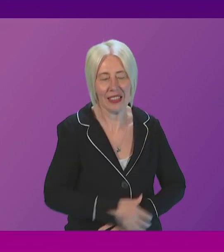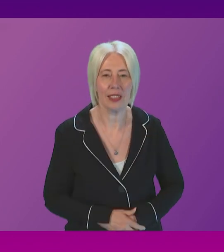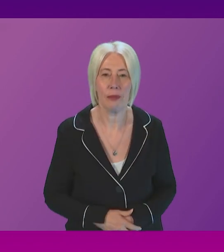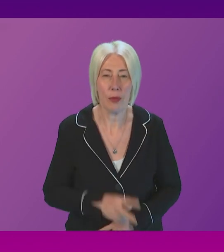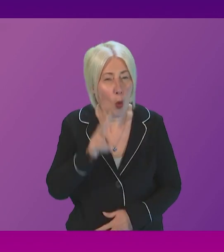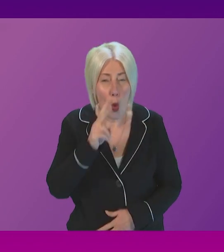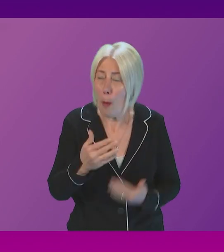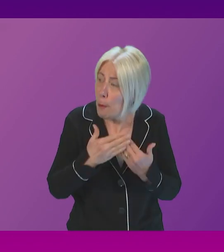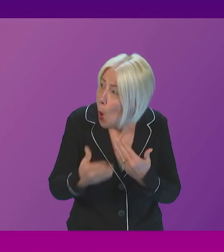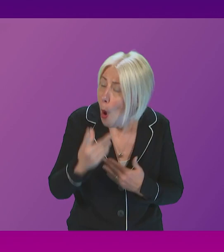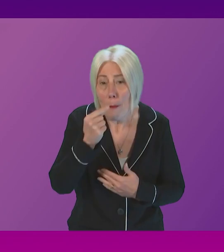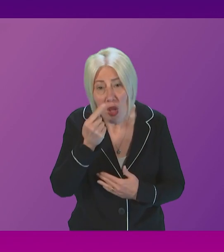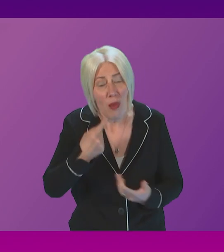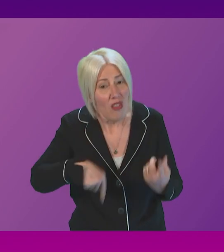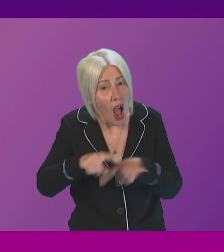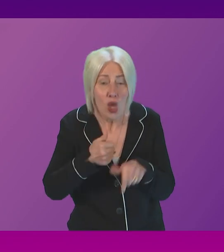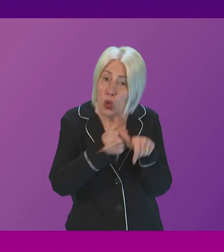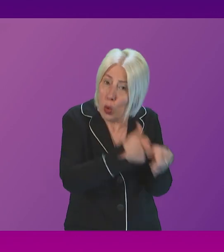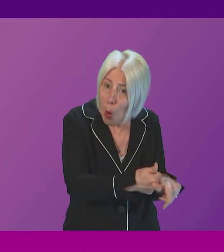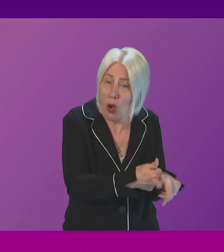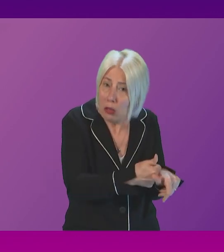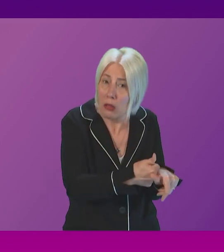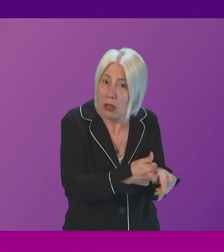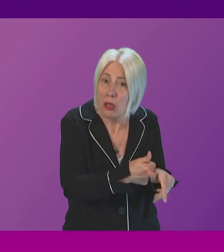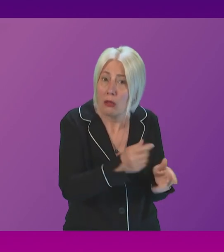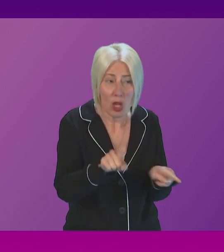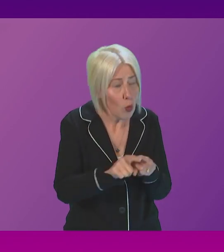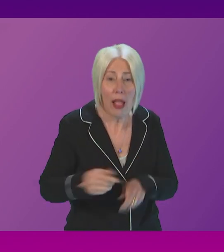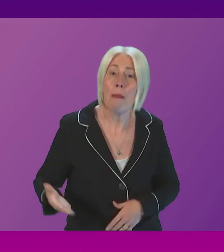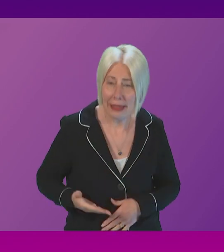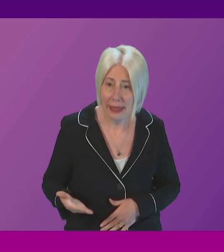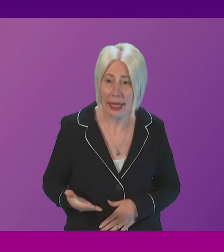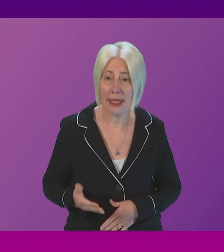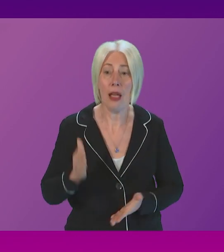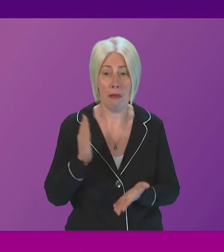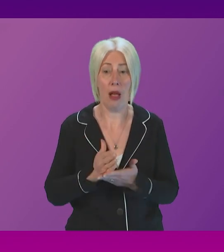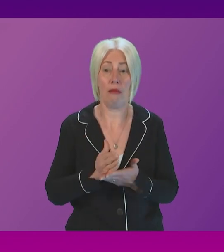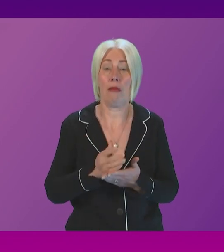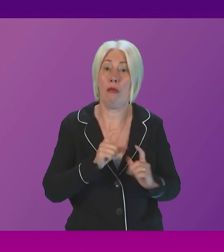see what more we can do to support the community, including businesses. We will continue to ensure